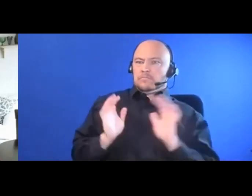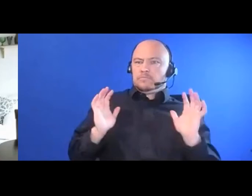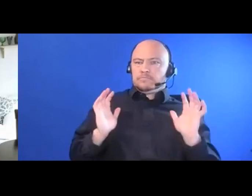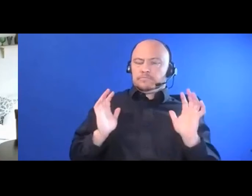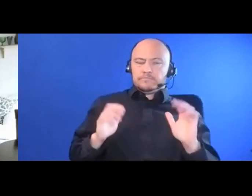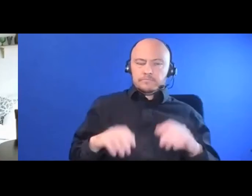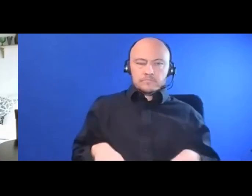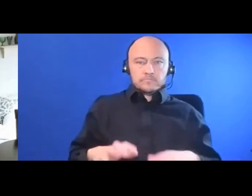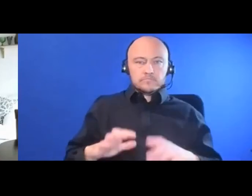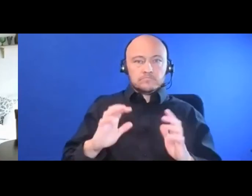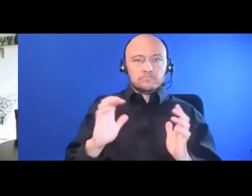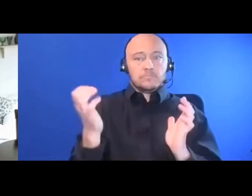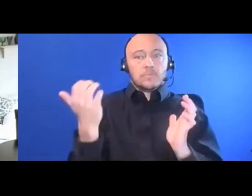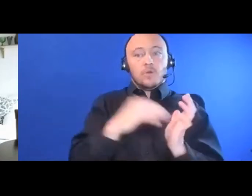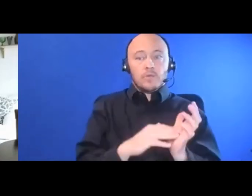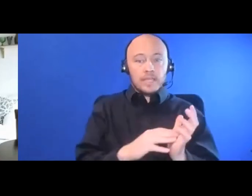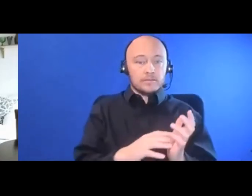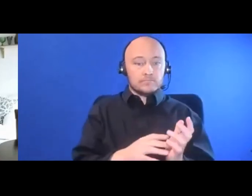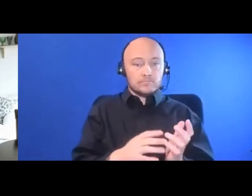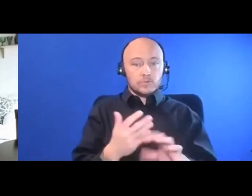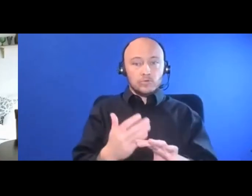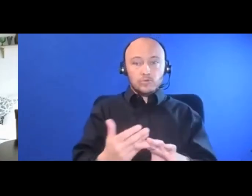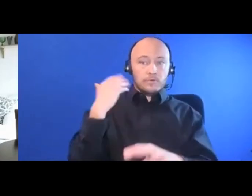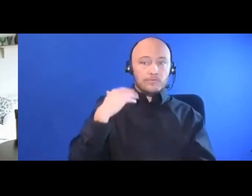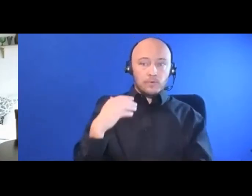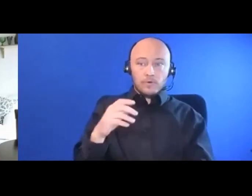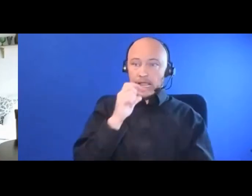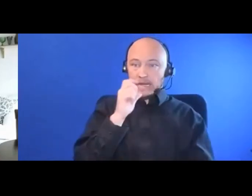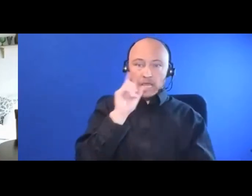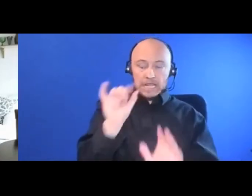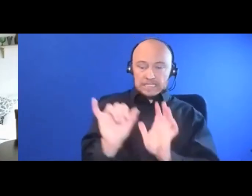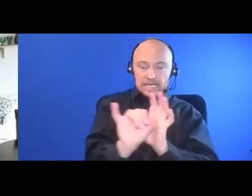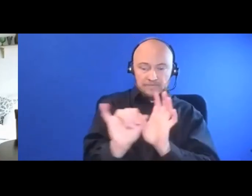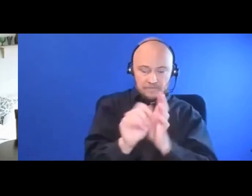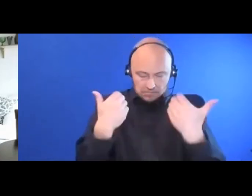So, again, refusing to identify as disabled or blind